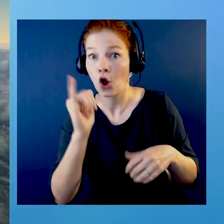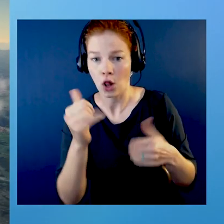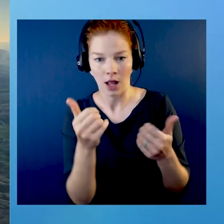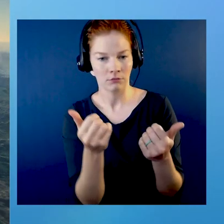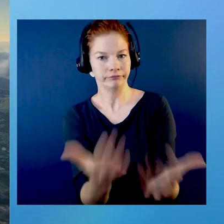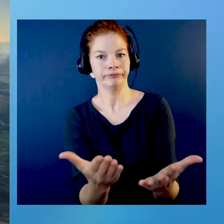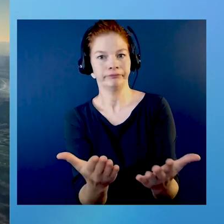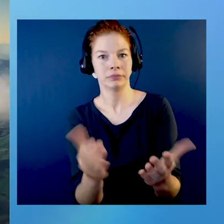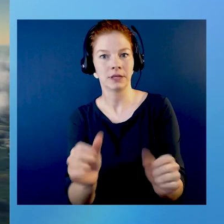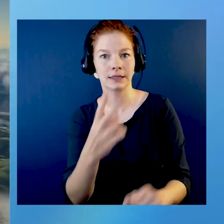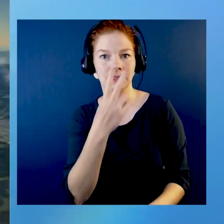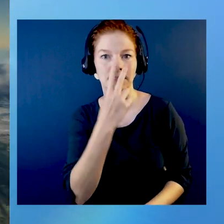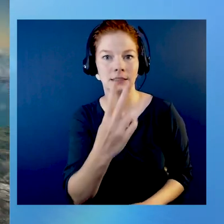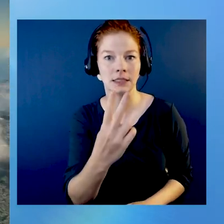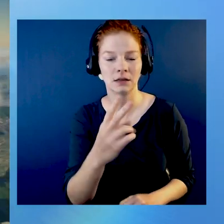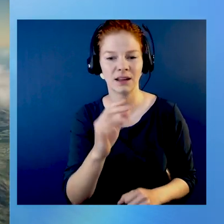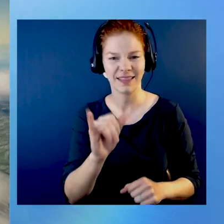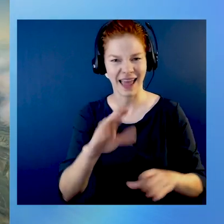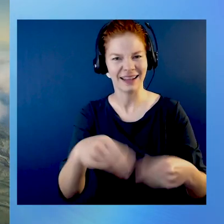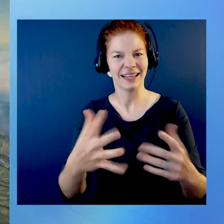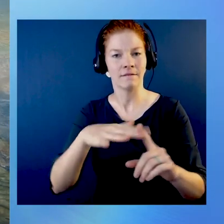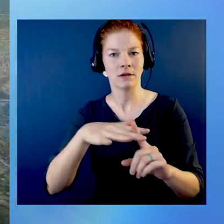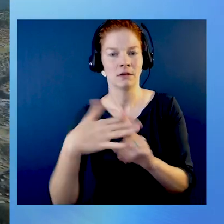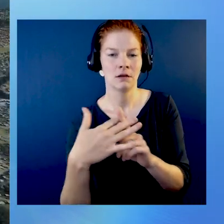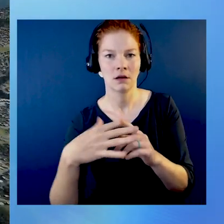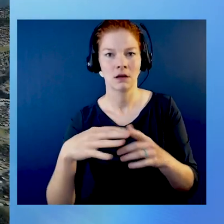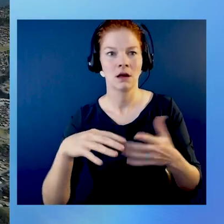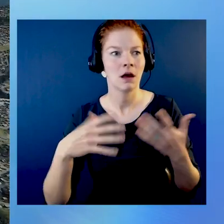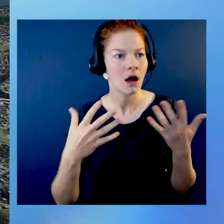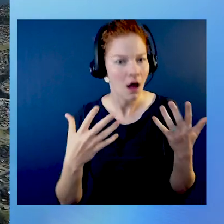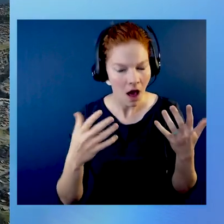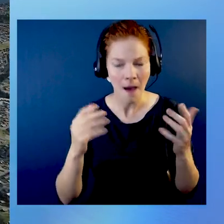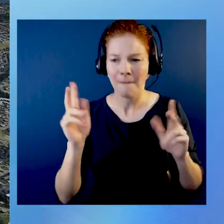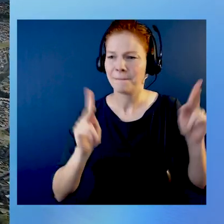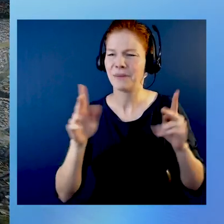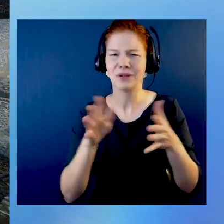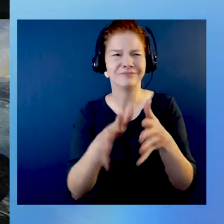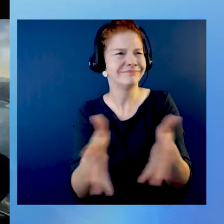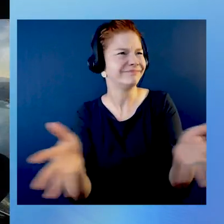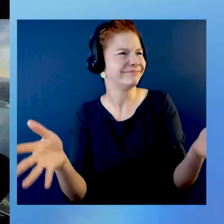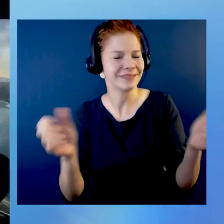contextualize the data in a way that everyone can understand whether or not you're